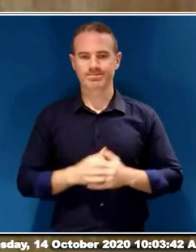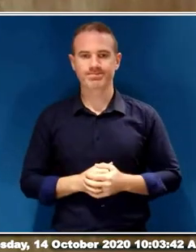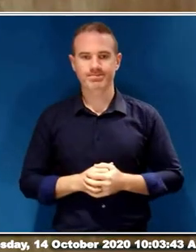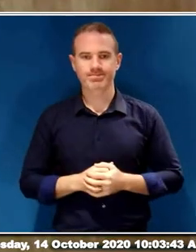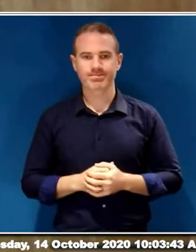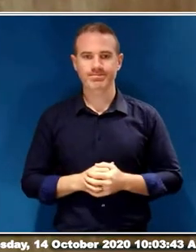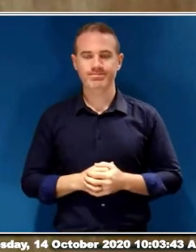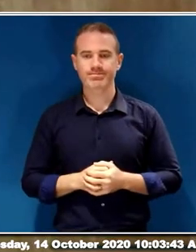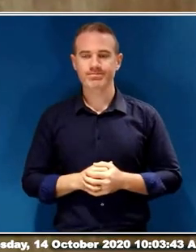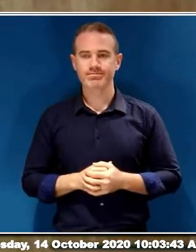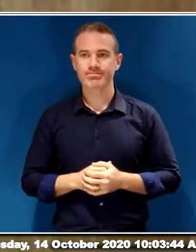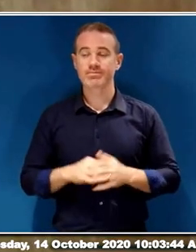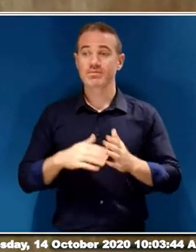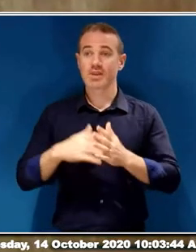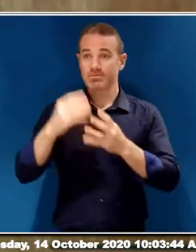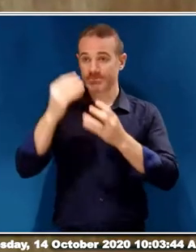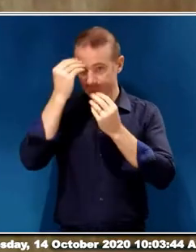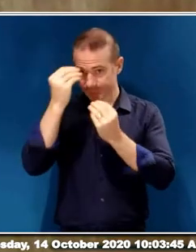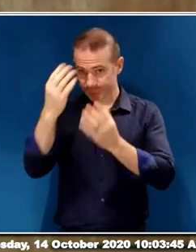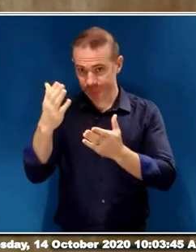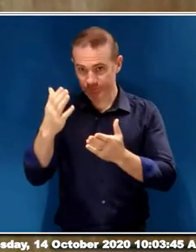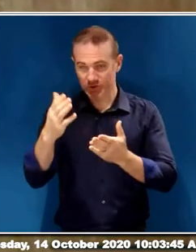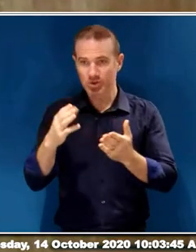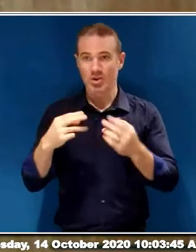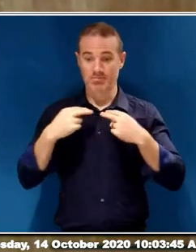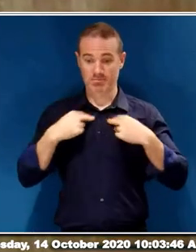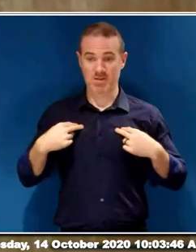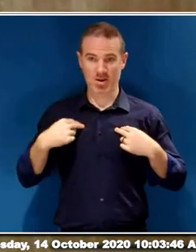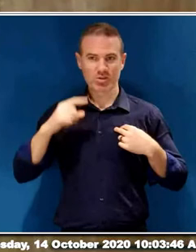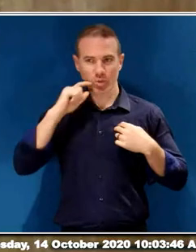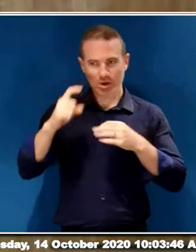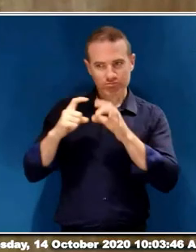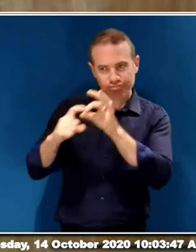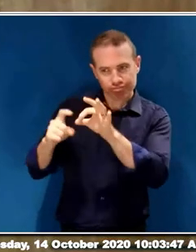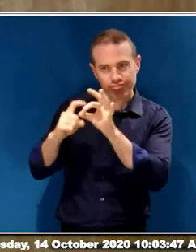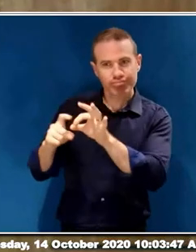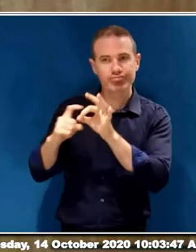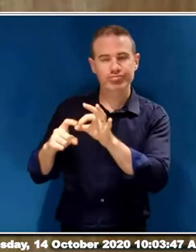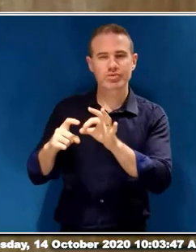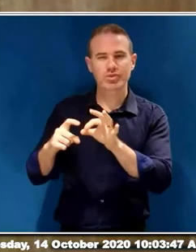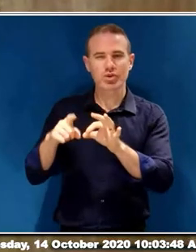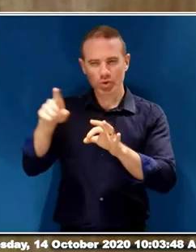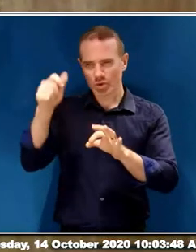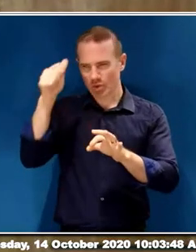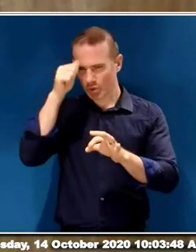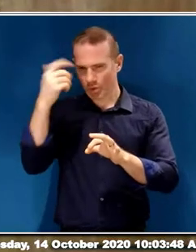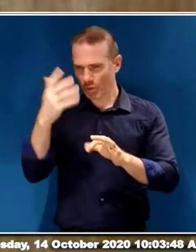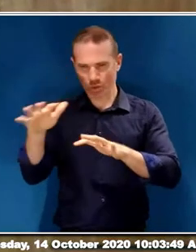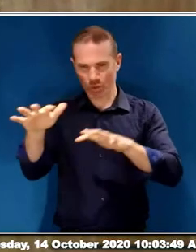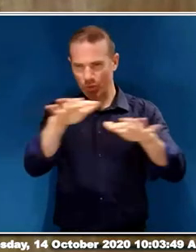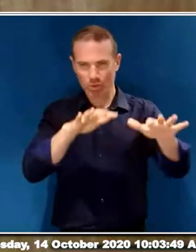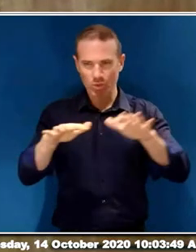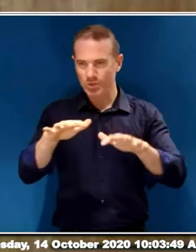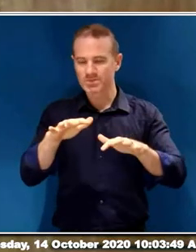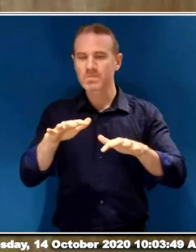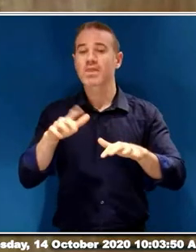Just so you are clear as to where everybody is, Mr Fraser is in the Brisbane hearing room.